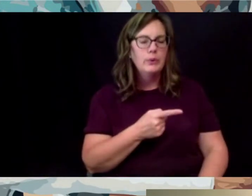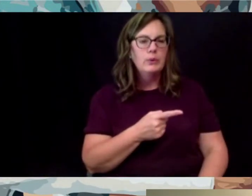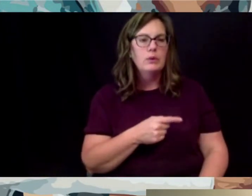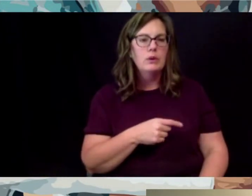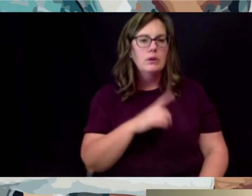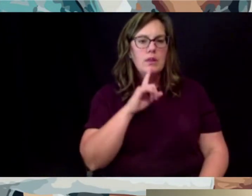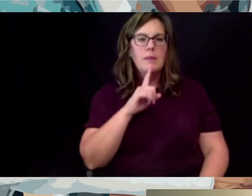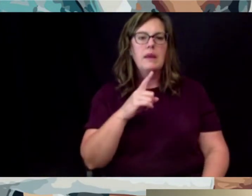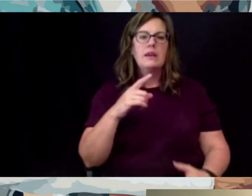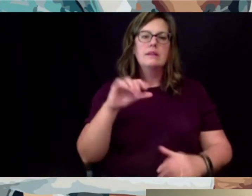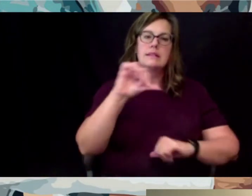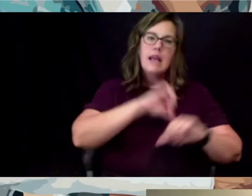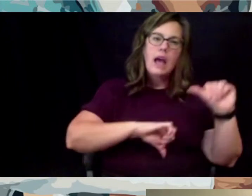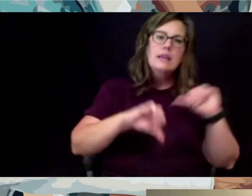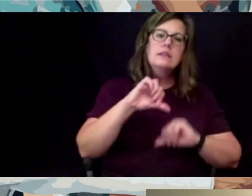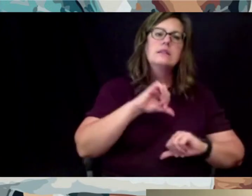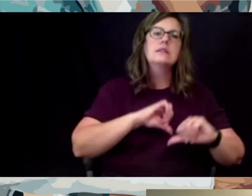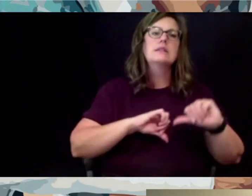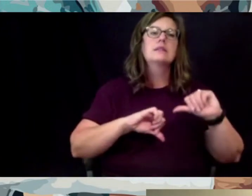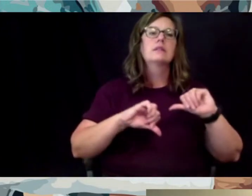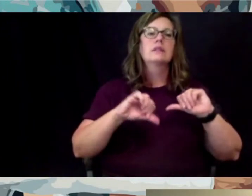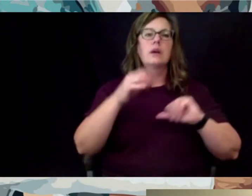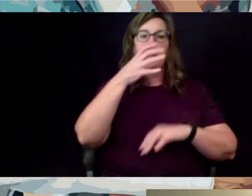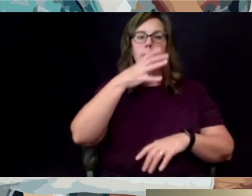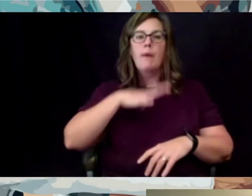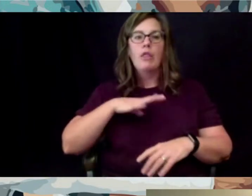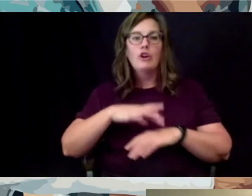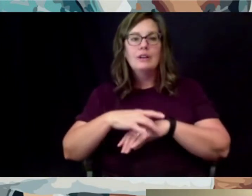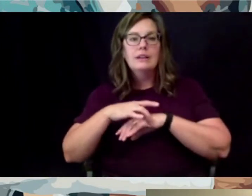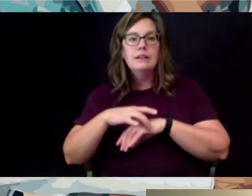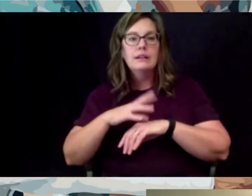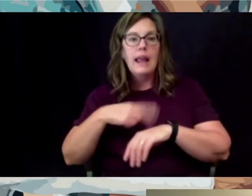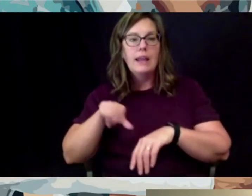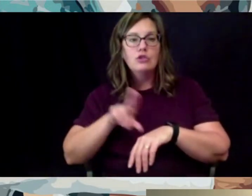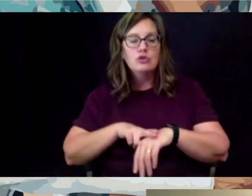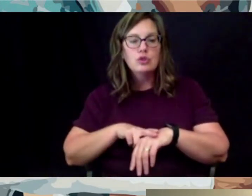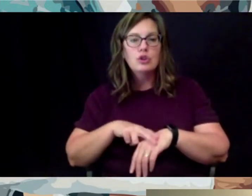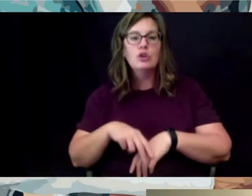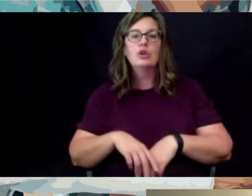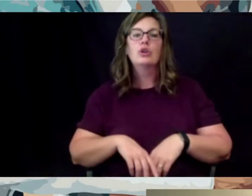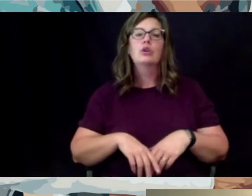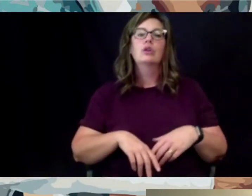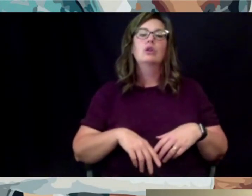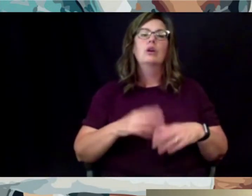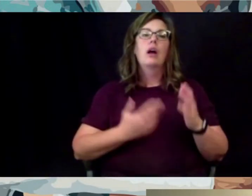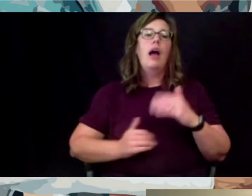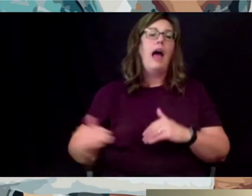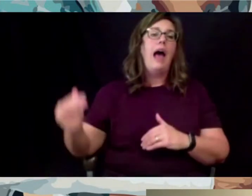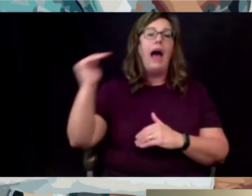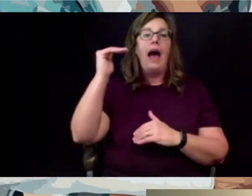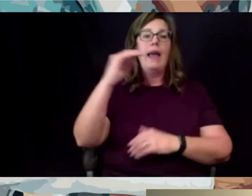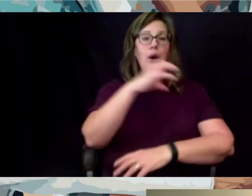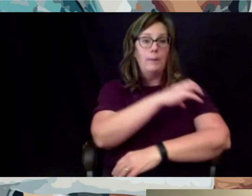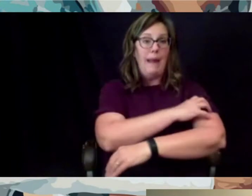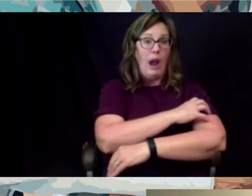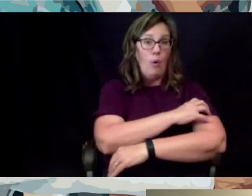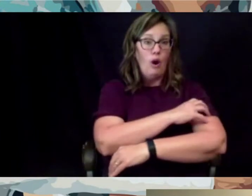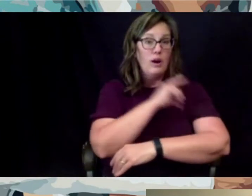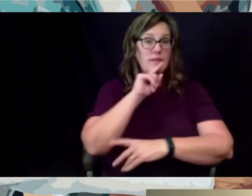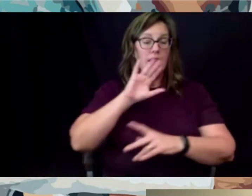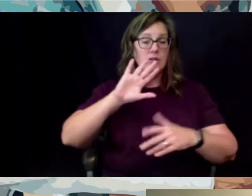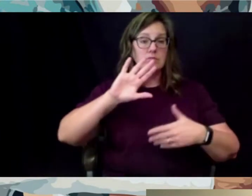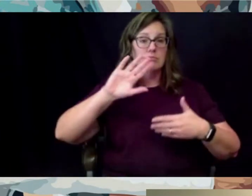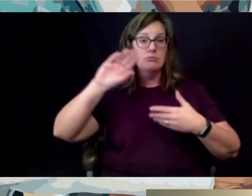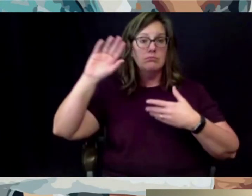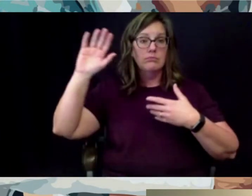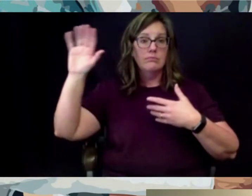mother nature uh benevolent uh higher power that has brought all these things to be something